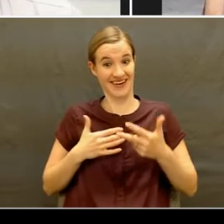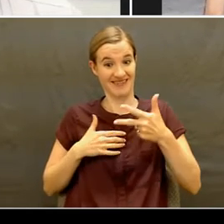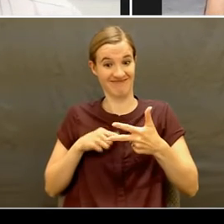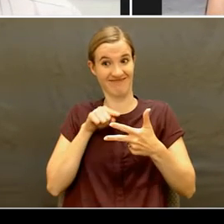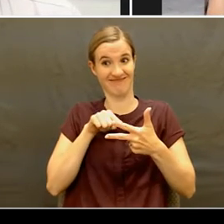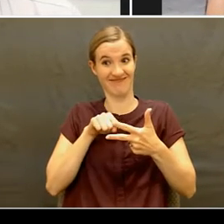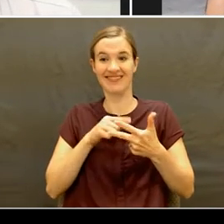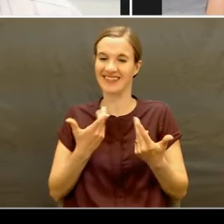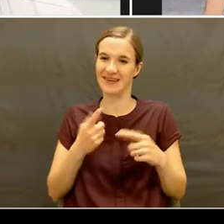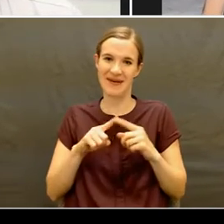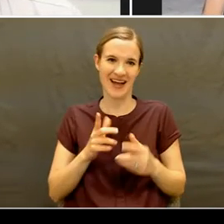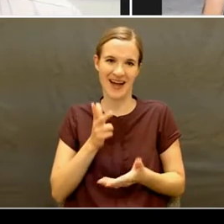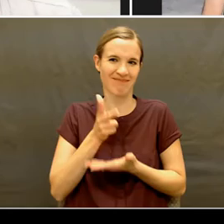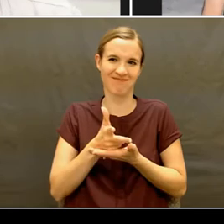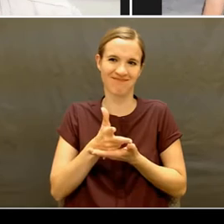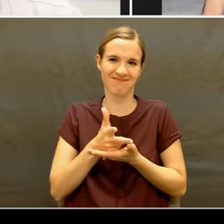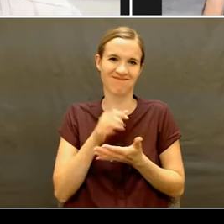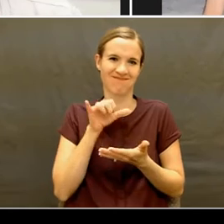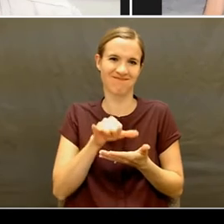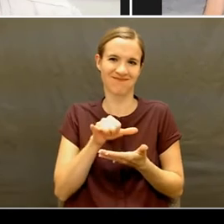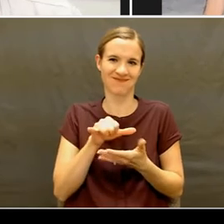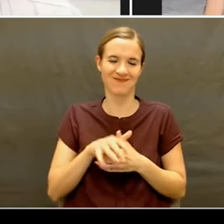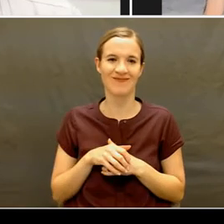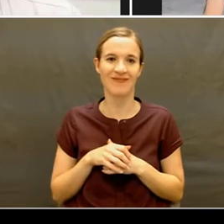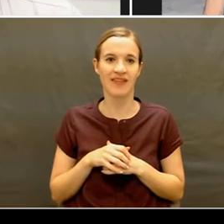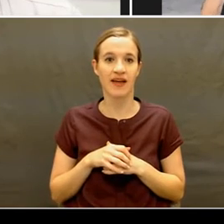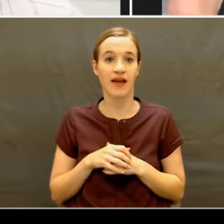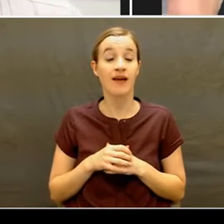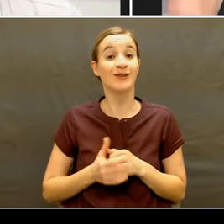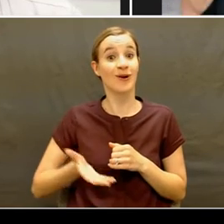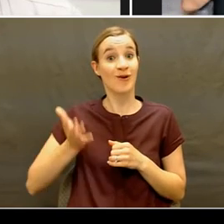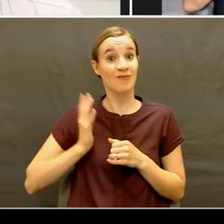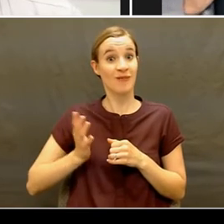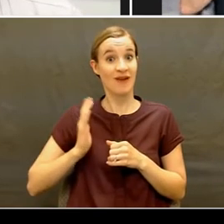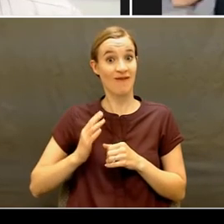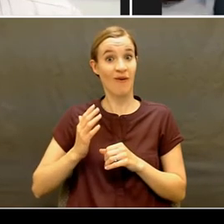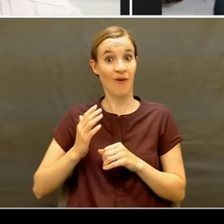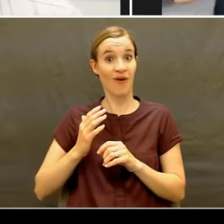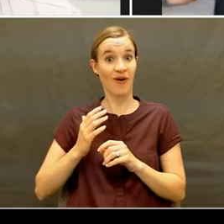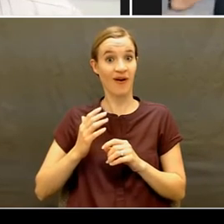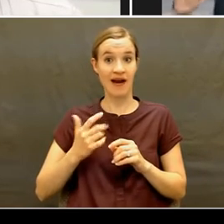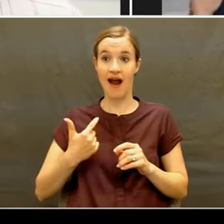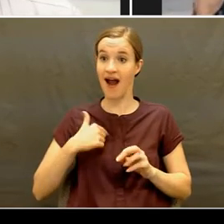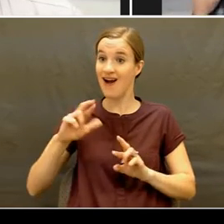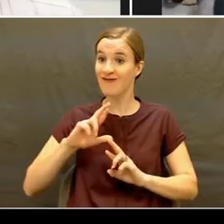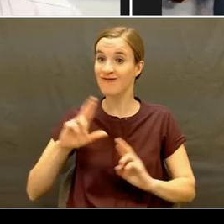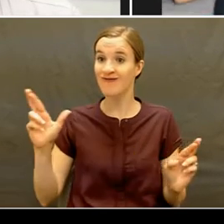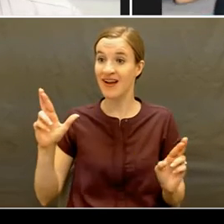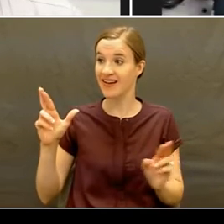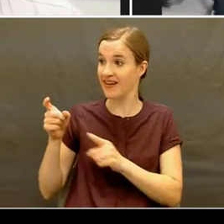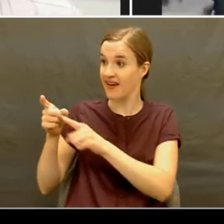almost had a sponsor, I was actually there. Just within the week, I was gonna have a sponsor and